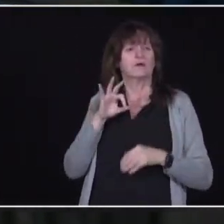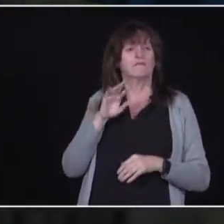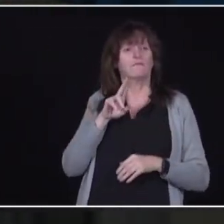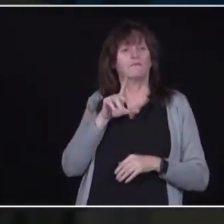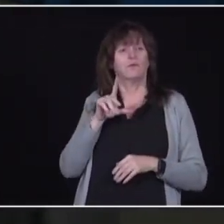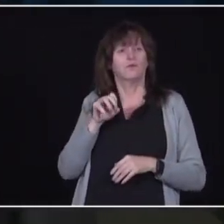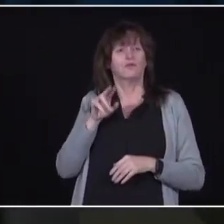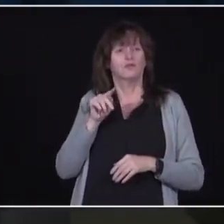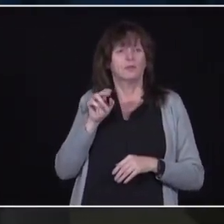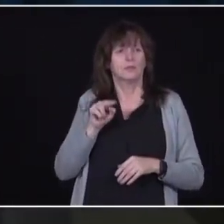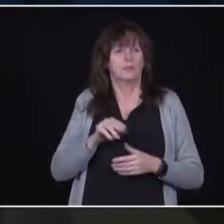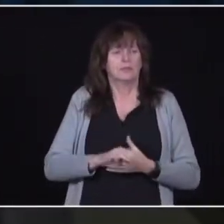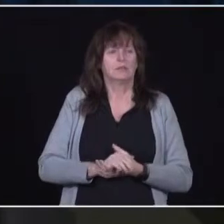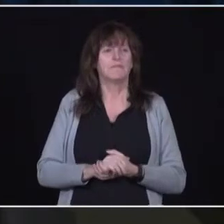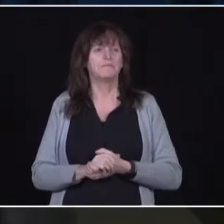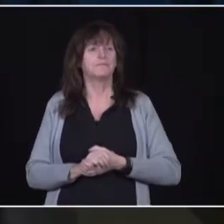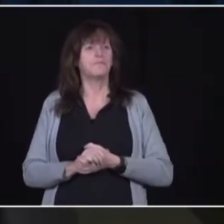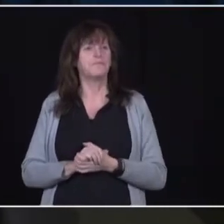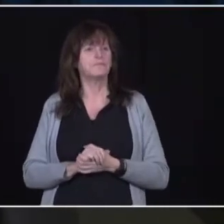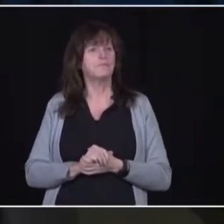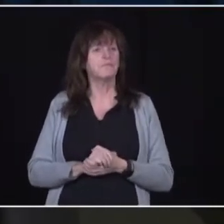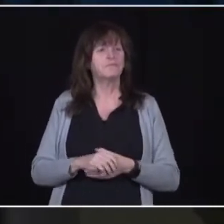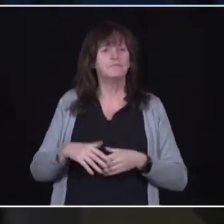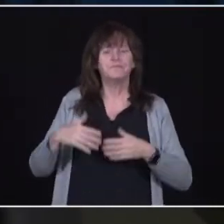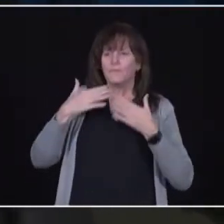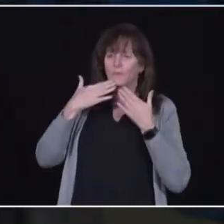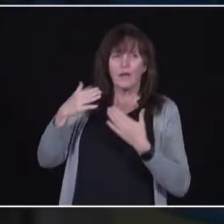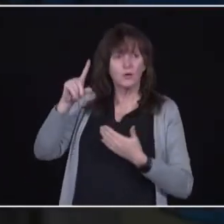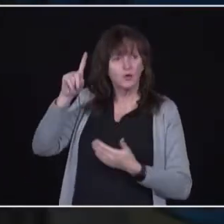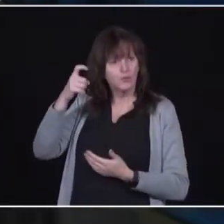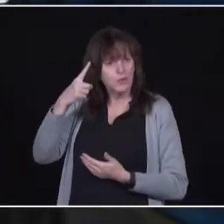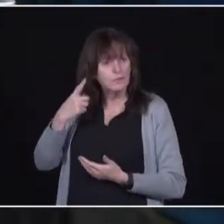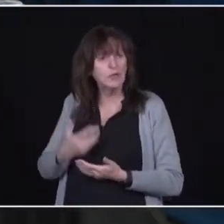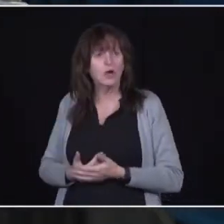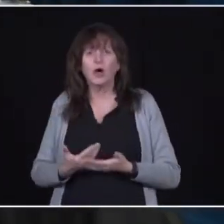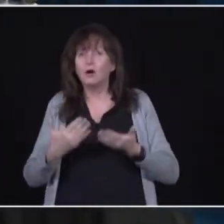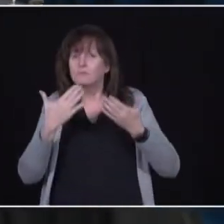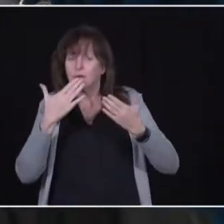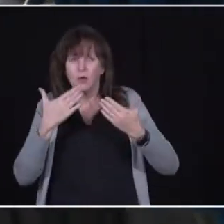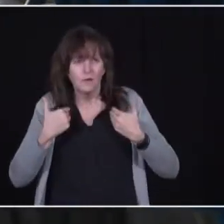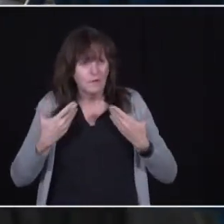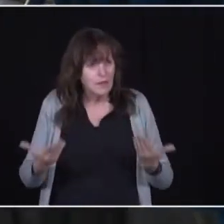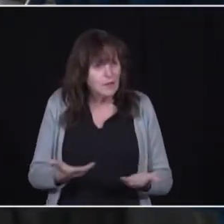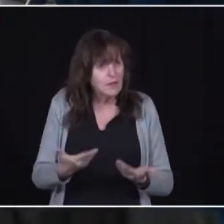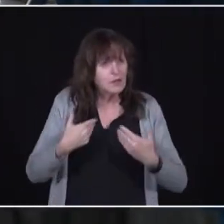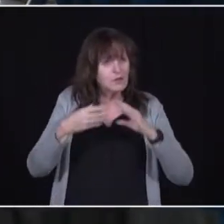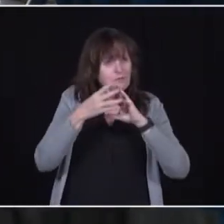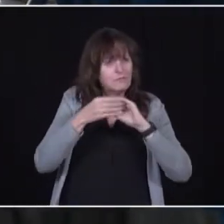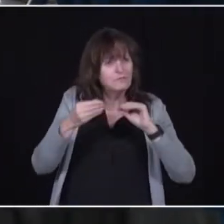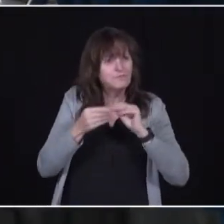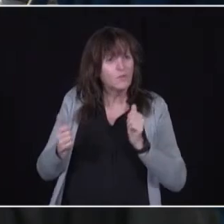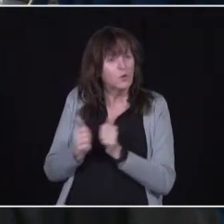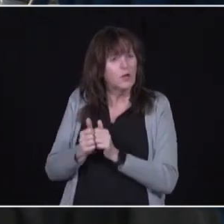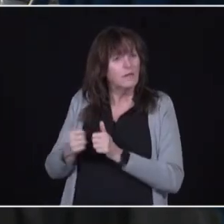Thank you Premier. It's great to be here today to join you alongside Mr Amano for this important announcement.